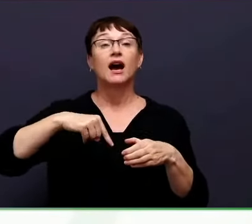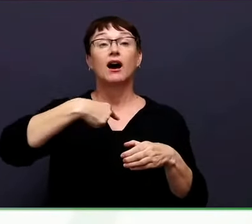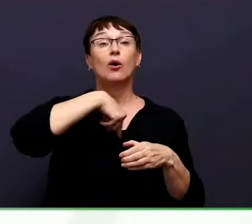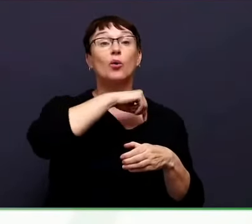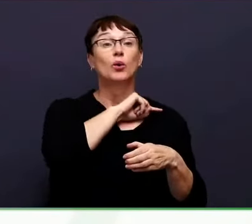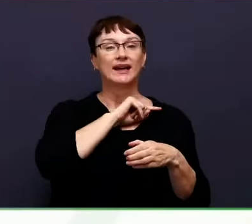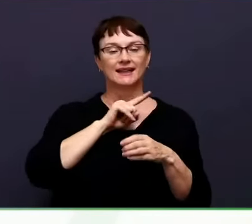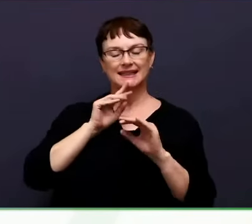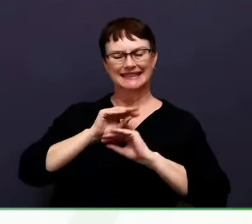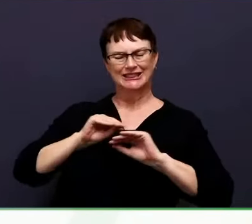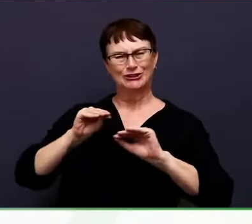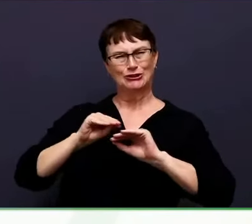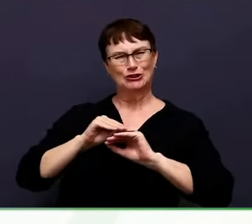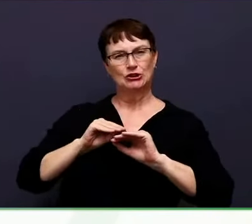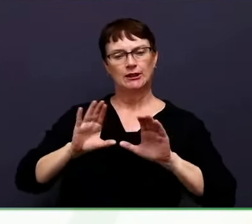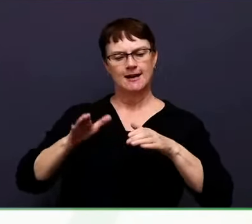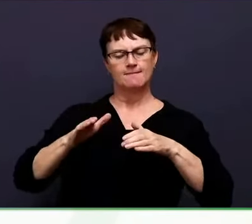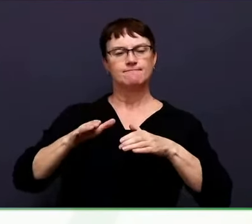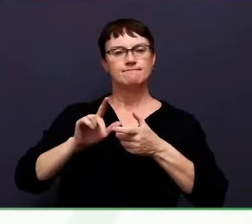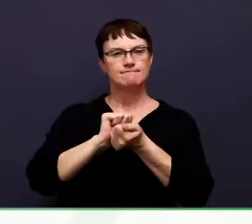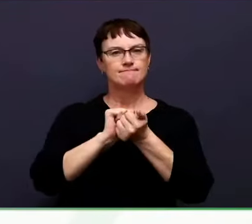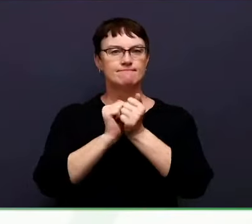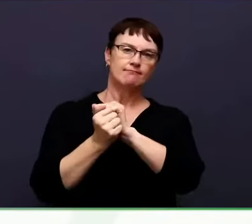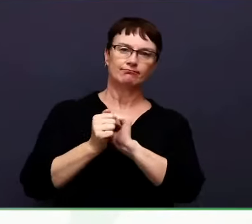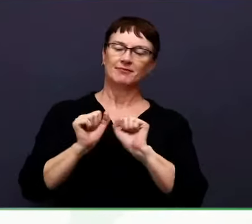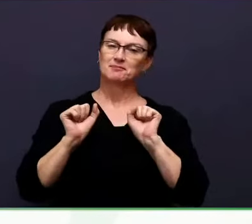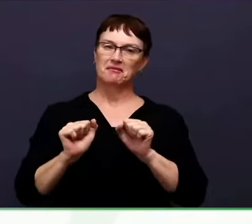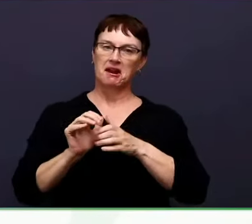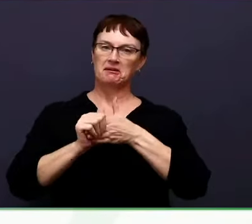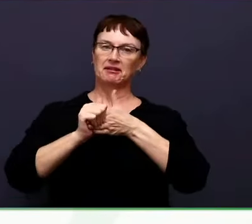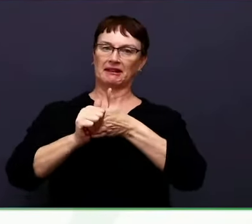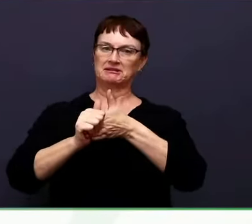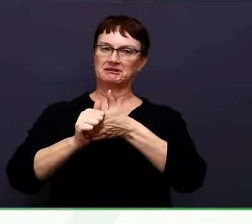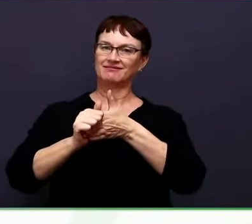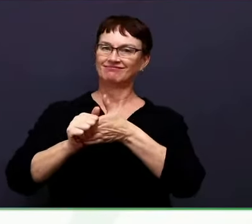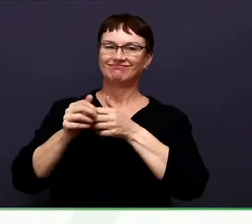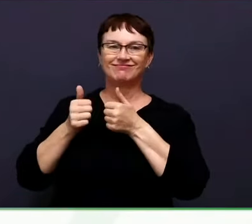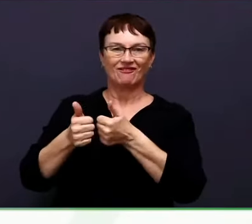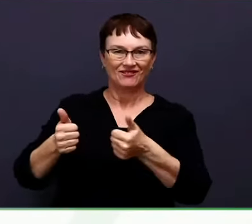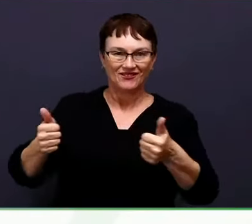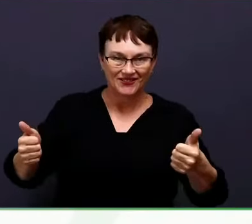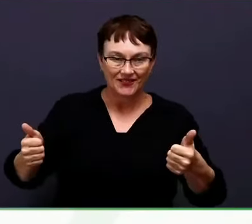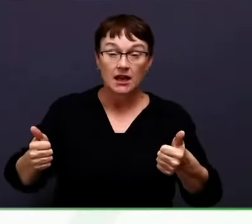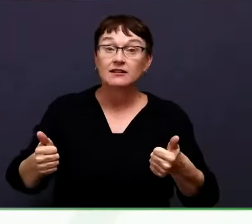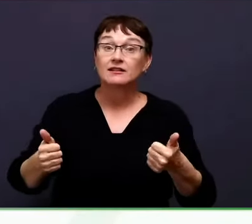Each group is combined by facilitators who are people without